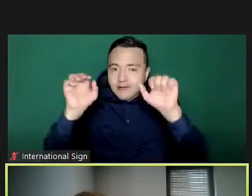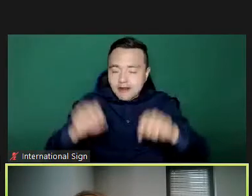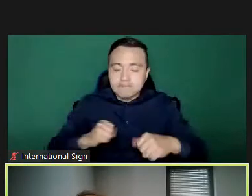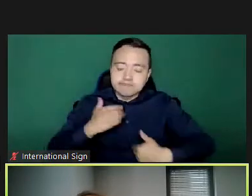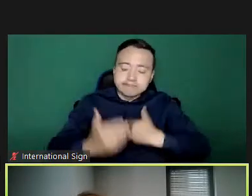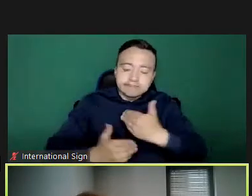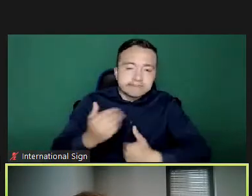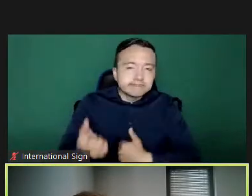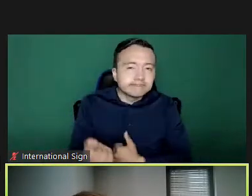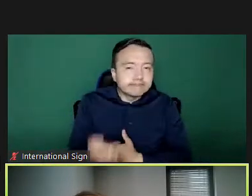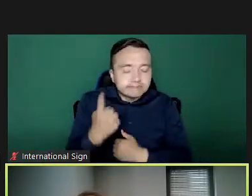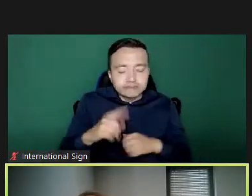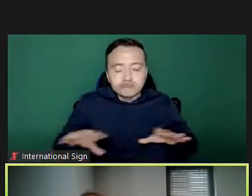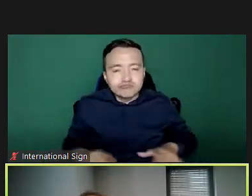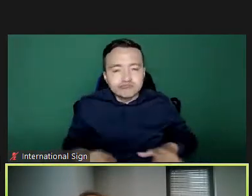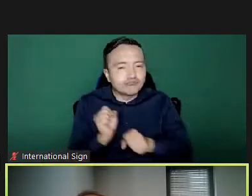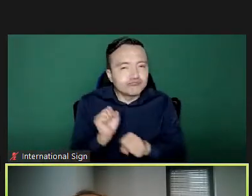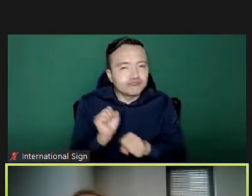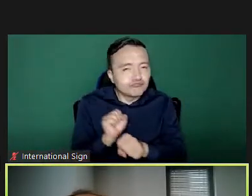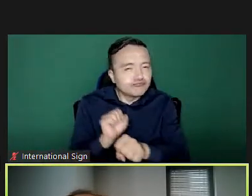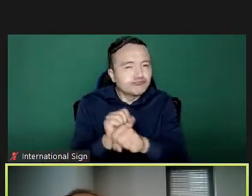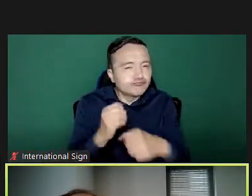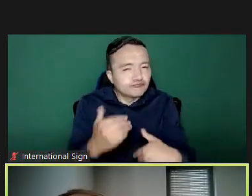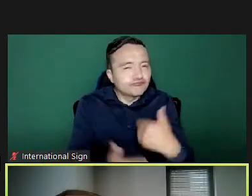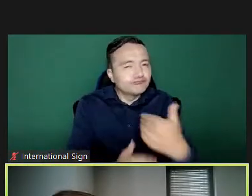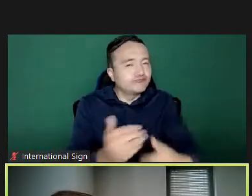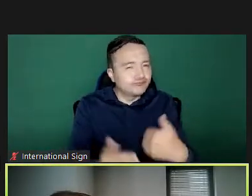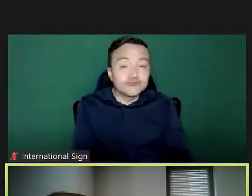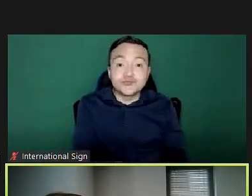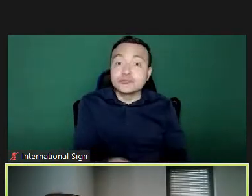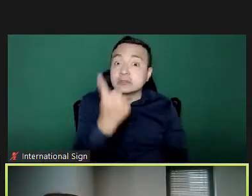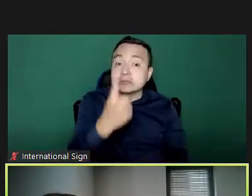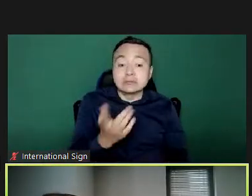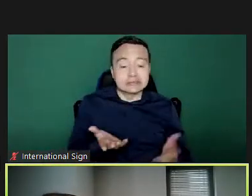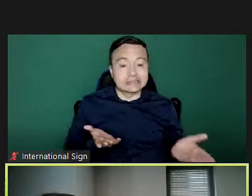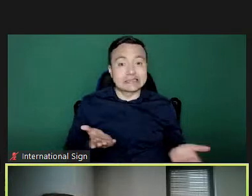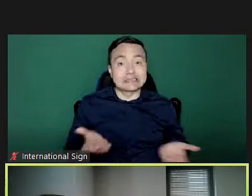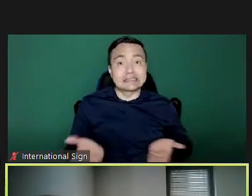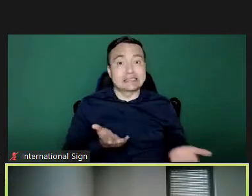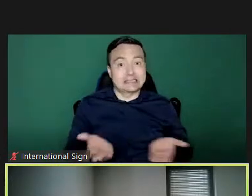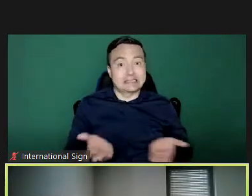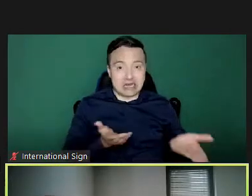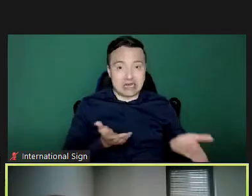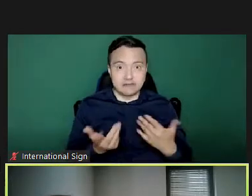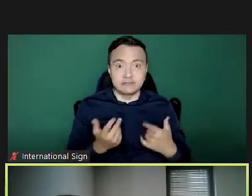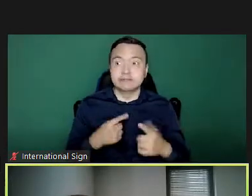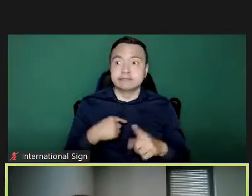faced in the past. The next slide, please.